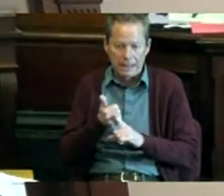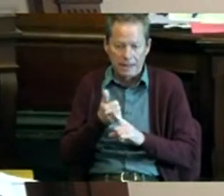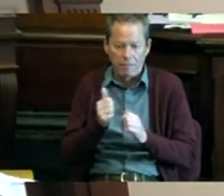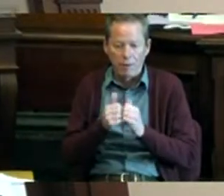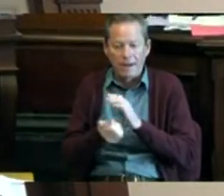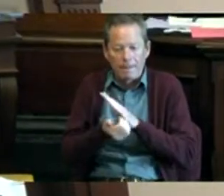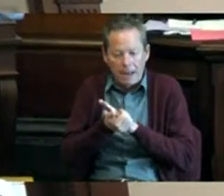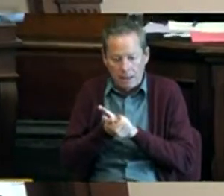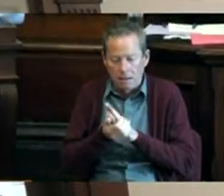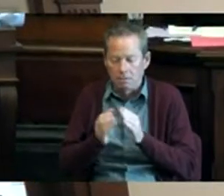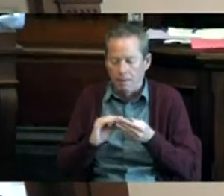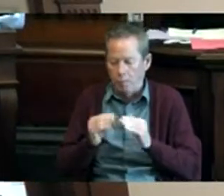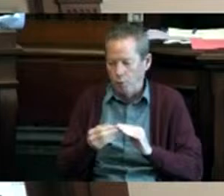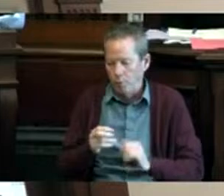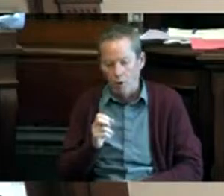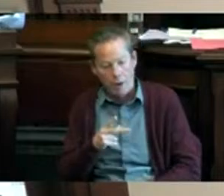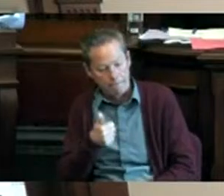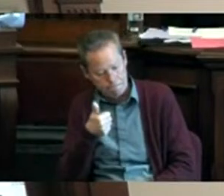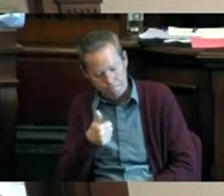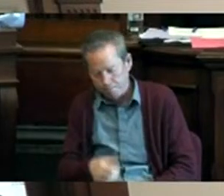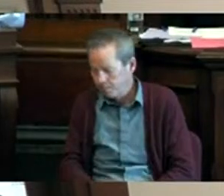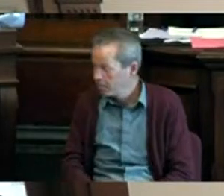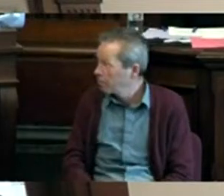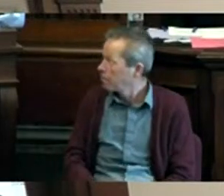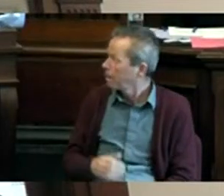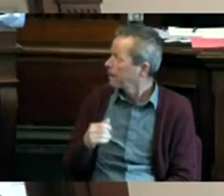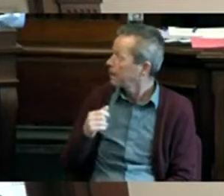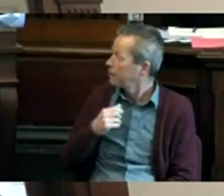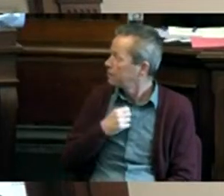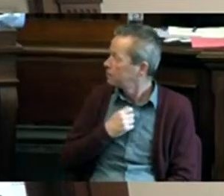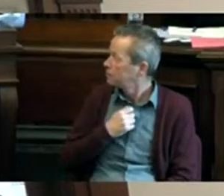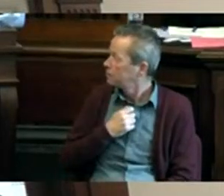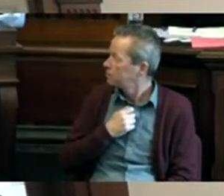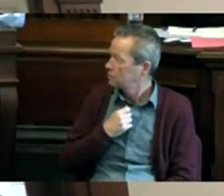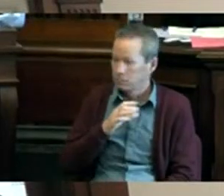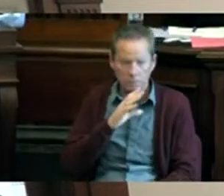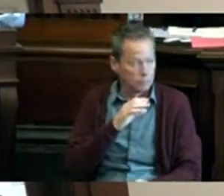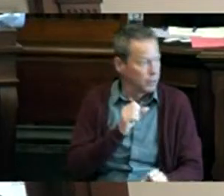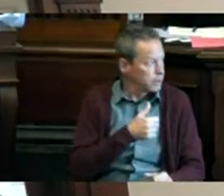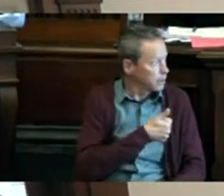light. I would like to bring it back at the council meeting